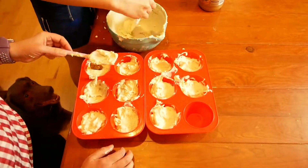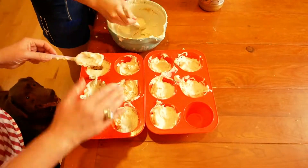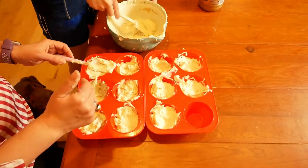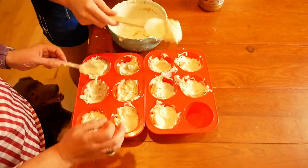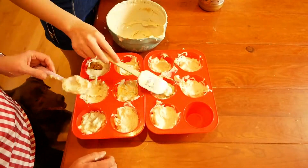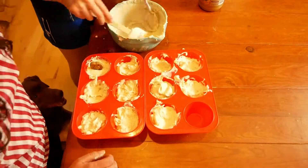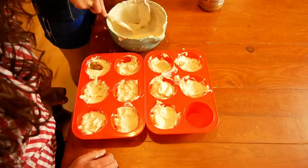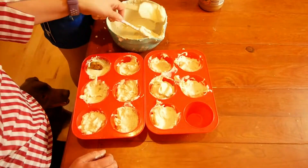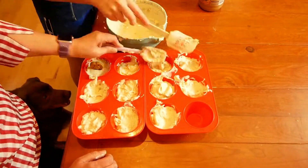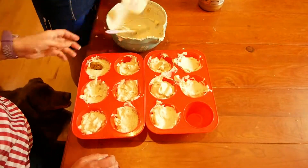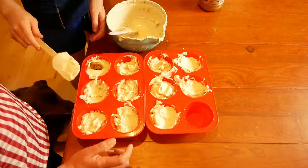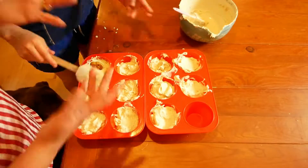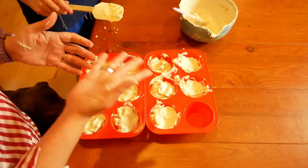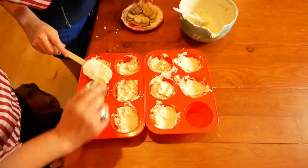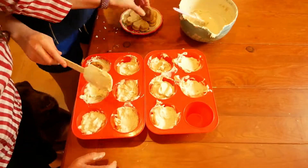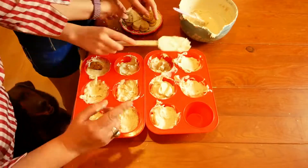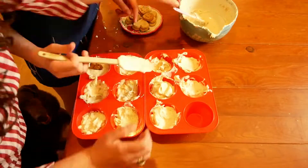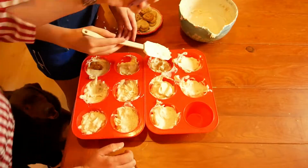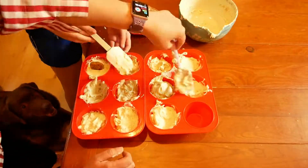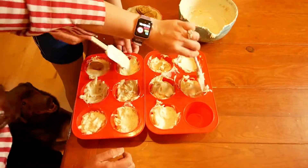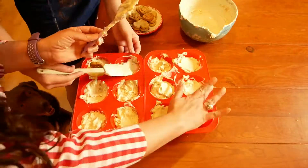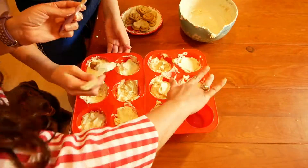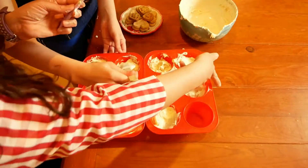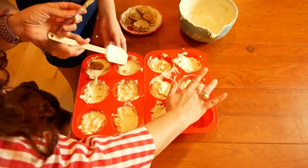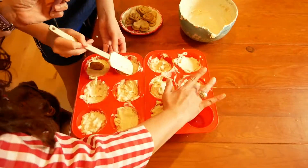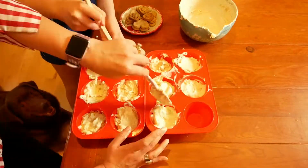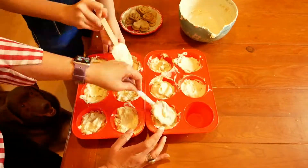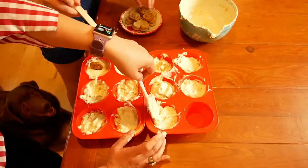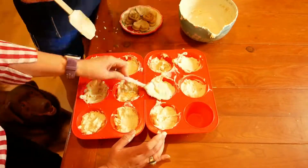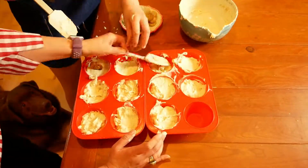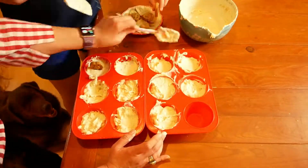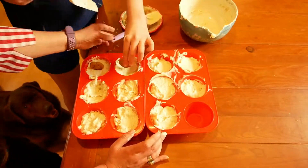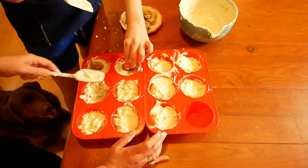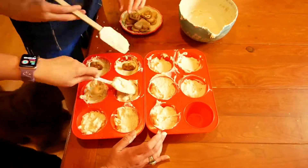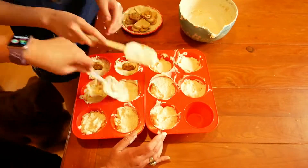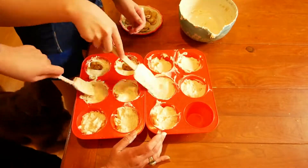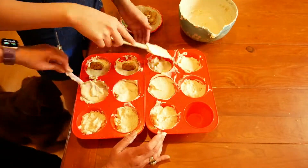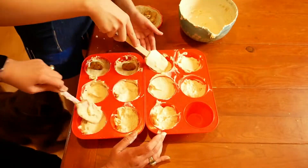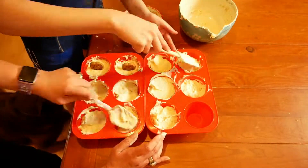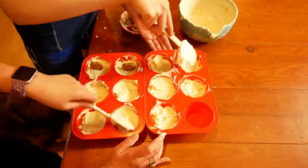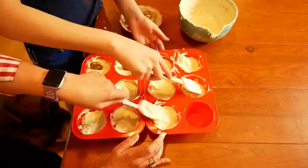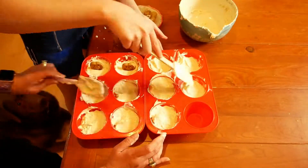would have cleaned up the edges and like the top so when you pull them out it looks a little bit